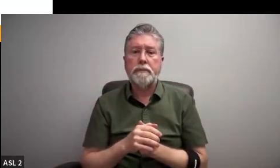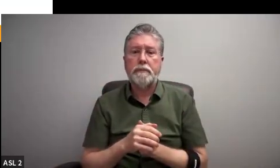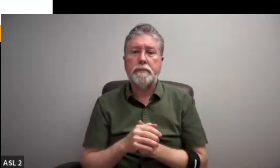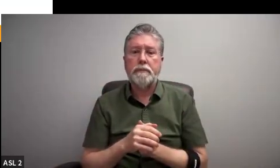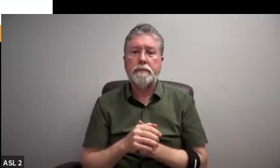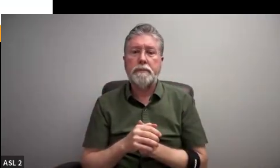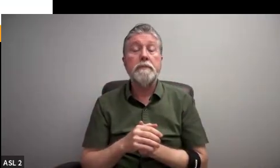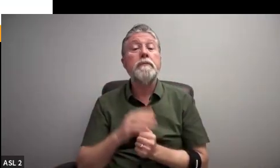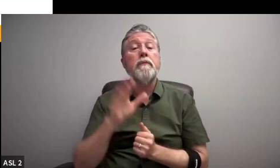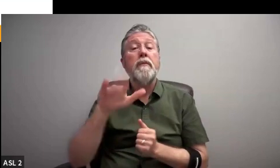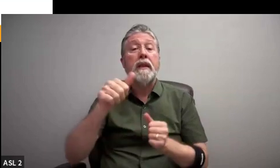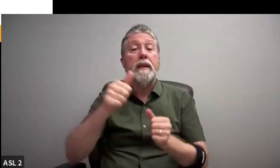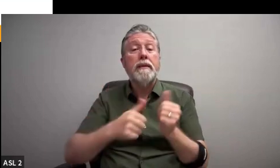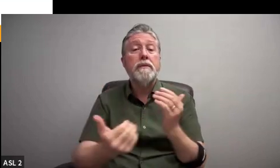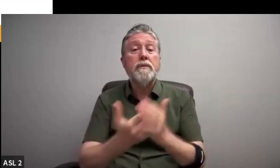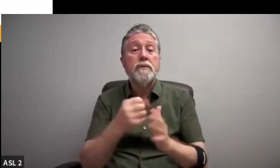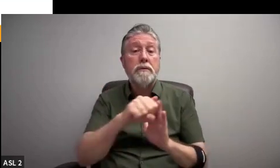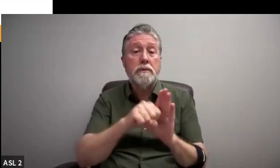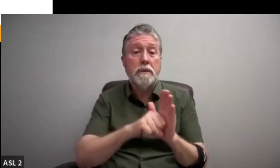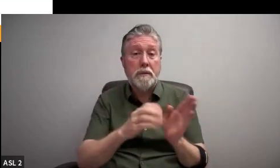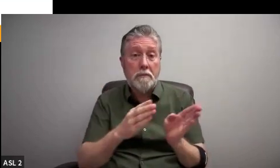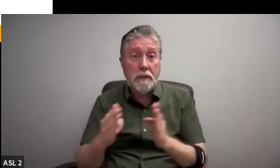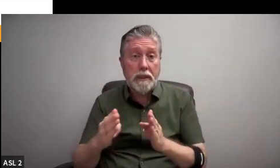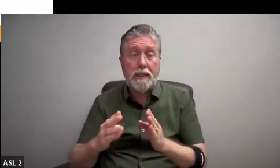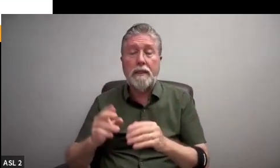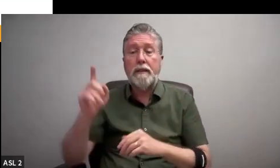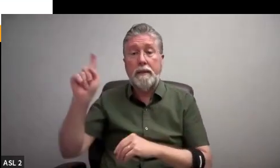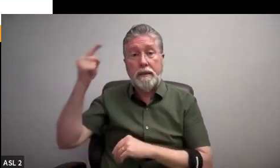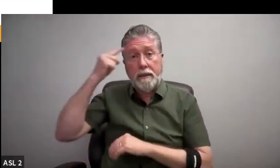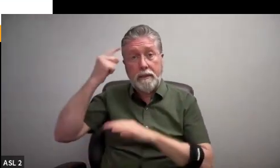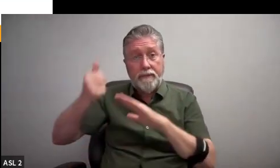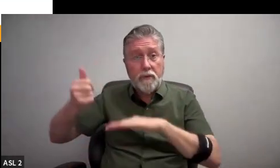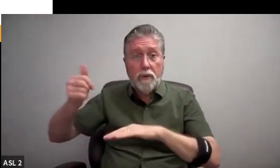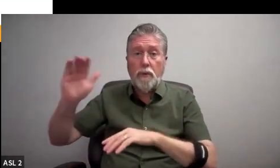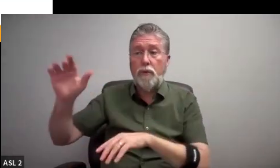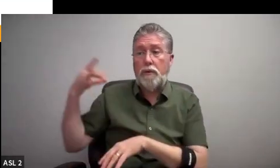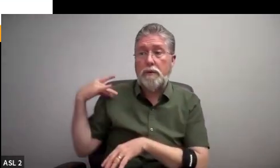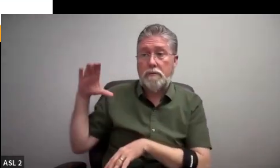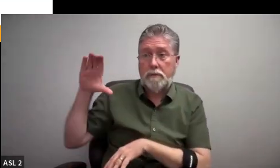Each new state plan, signed by the governor or the governor's designee, is due to the